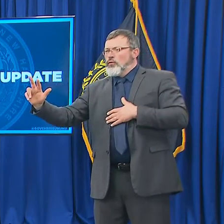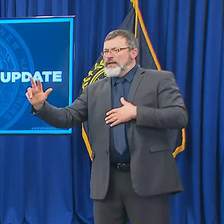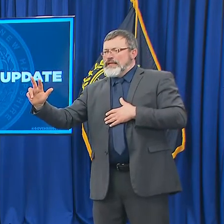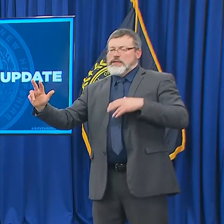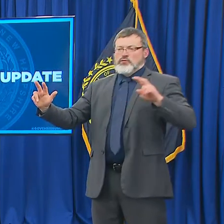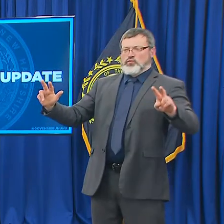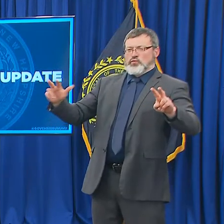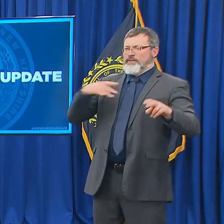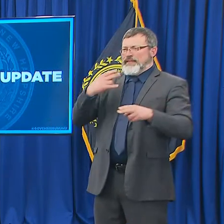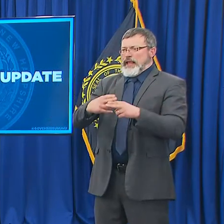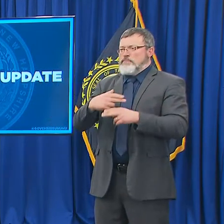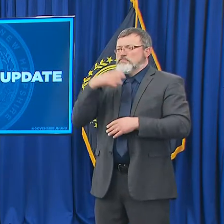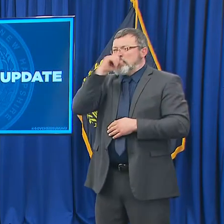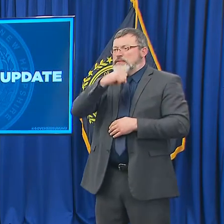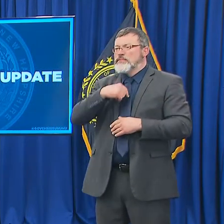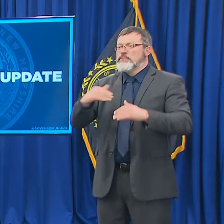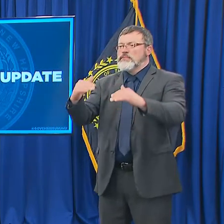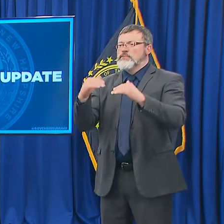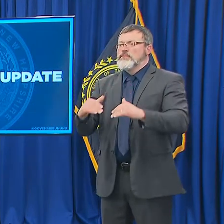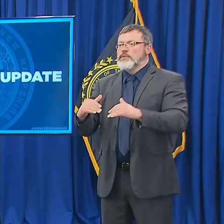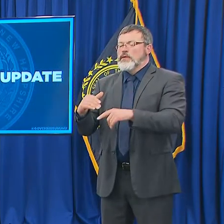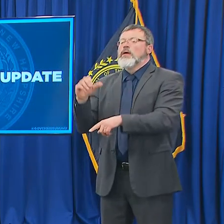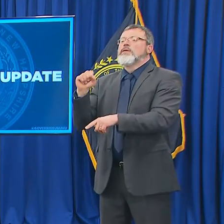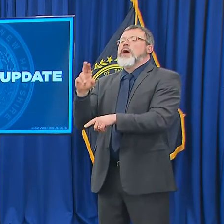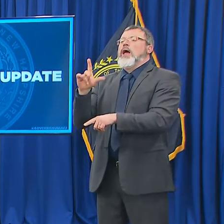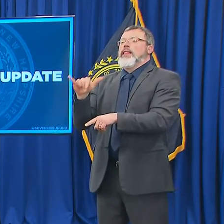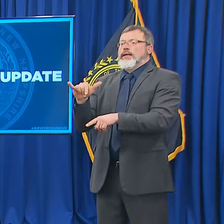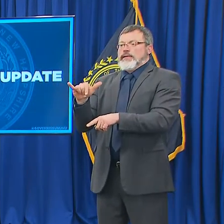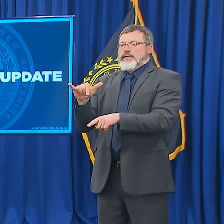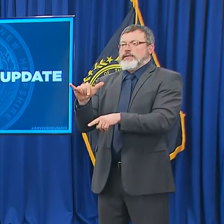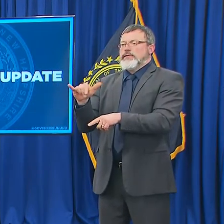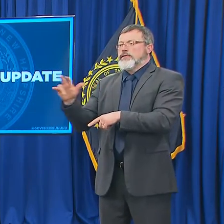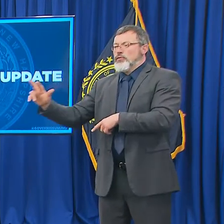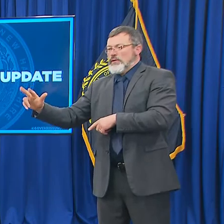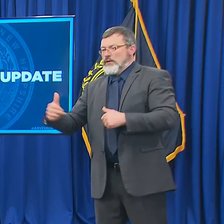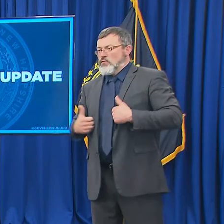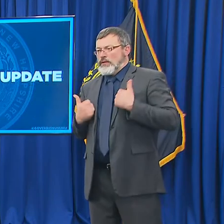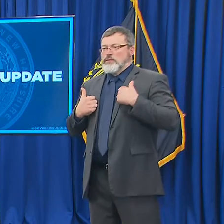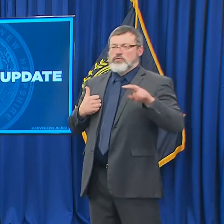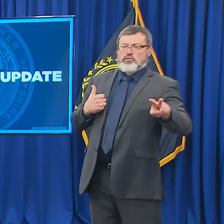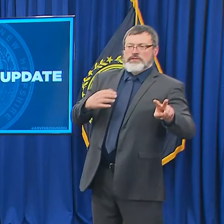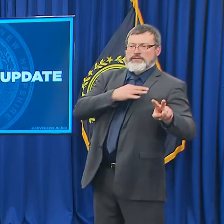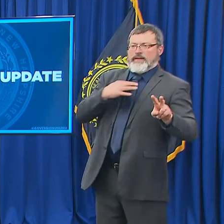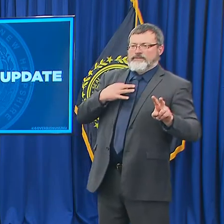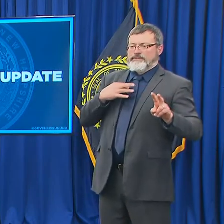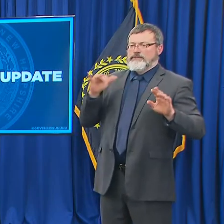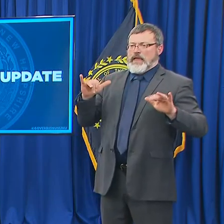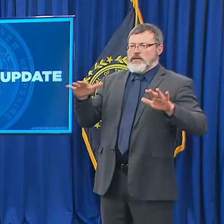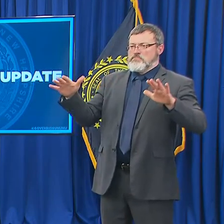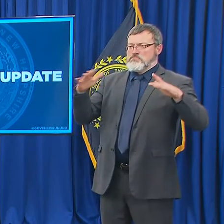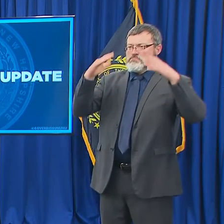going to be required to go to once a week testing. And we are going to recommend that people start